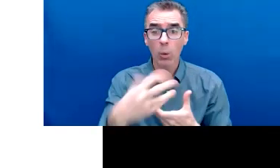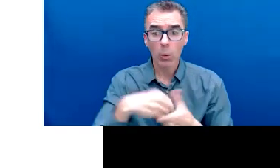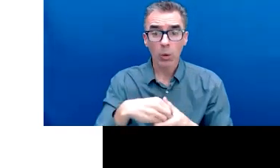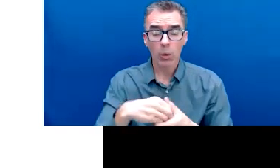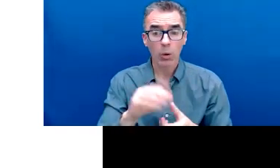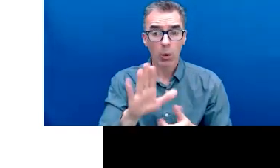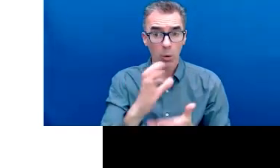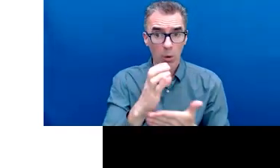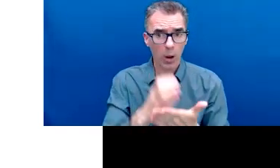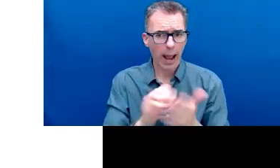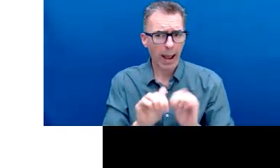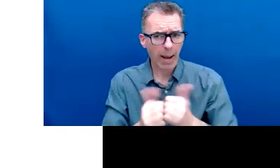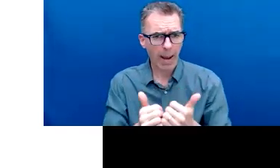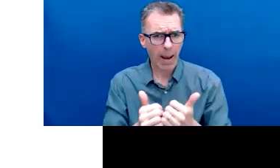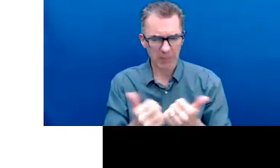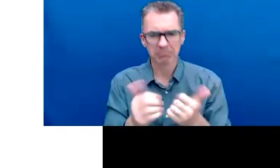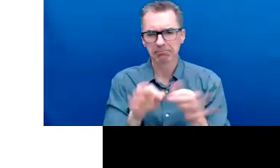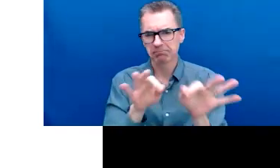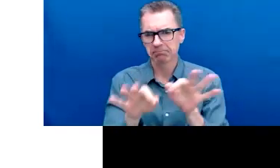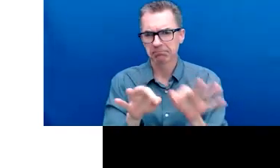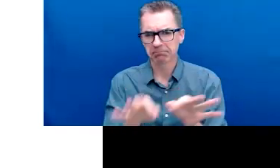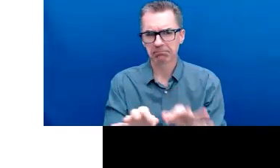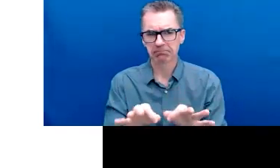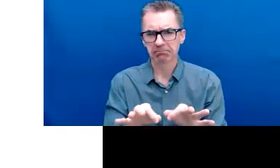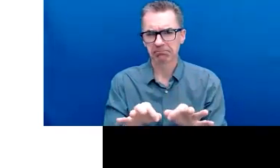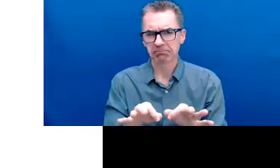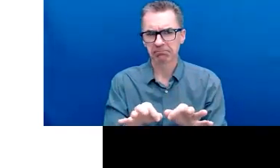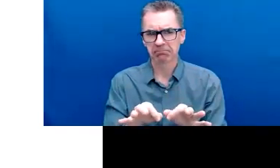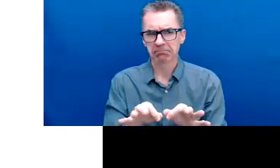Let me just, give you a small little tangent right here.